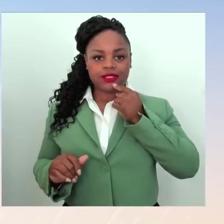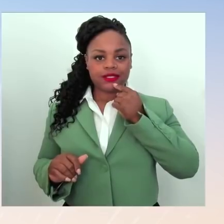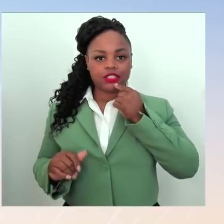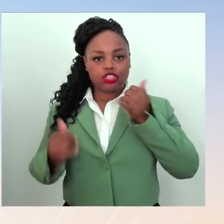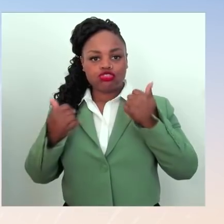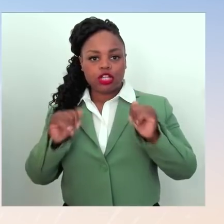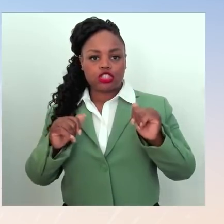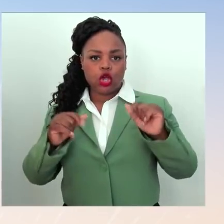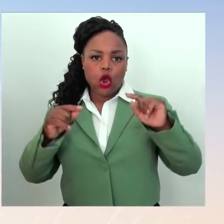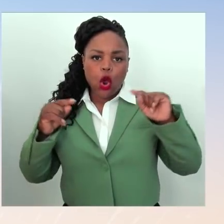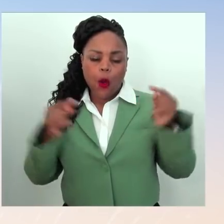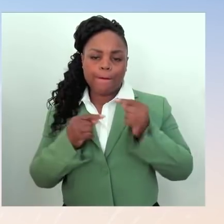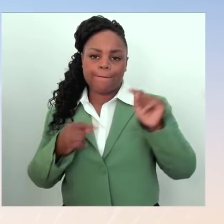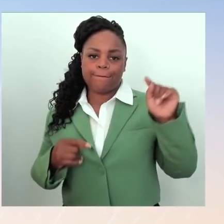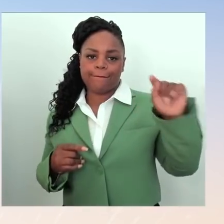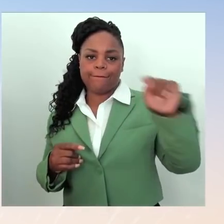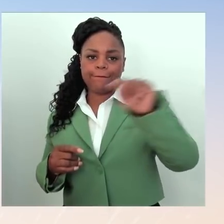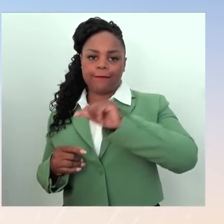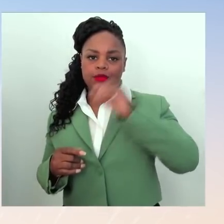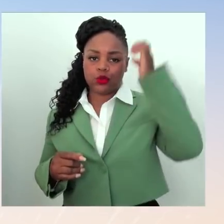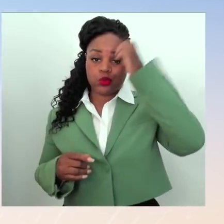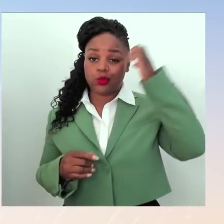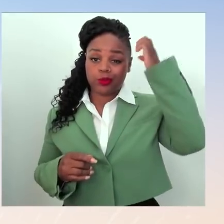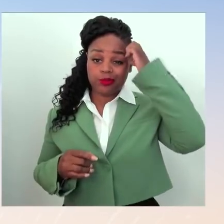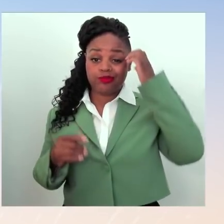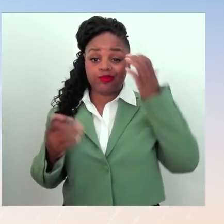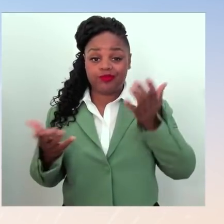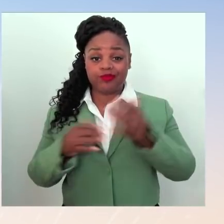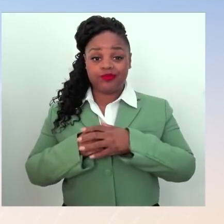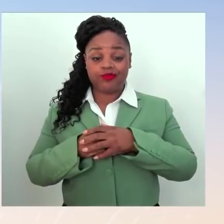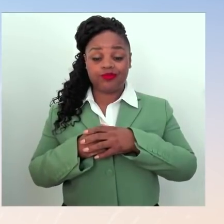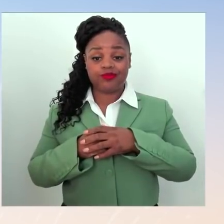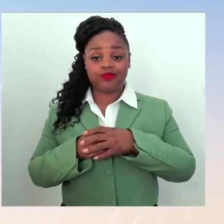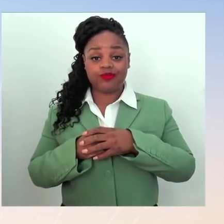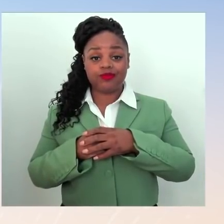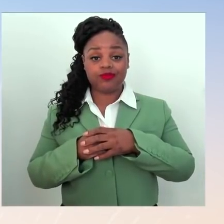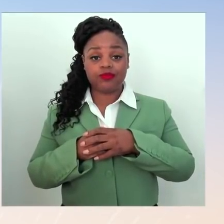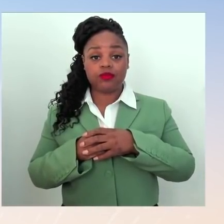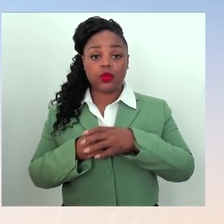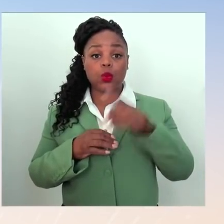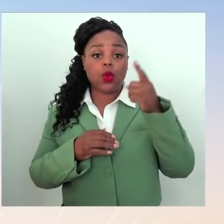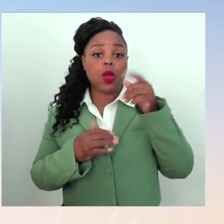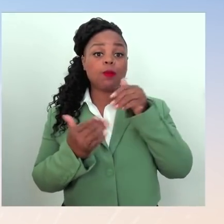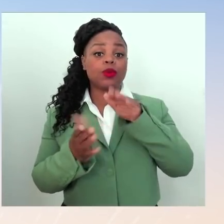And, certainly, access to energy and energy security is a part of that. That's obviously one of the reasons